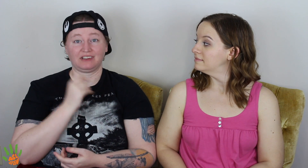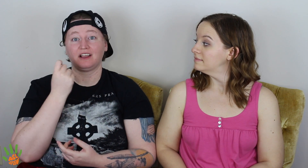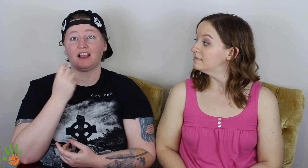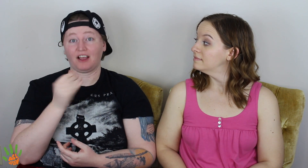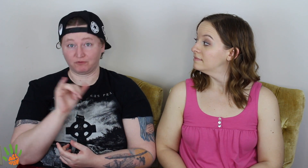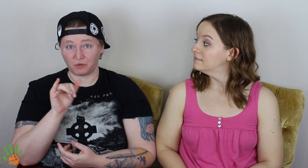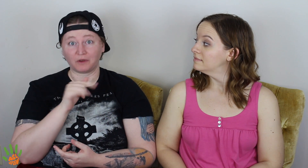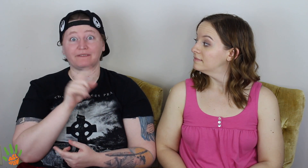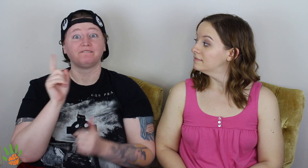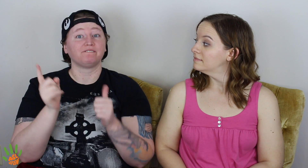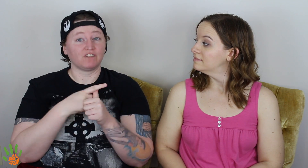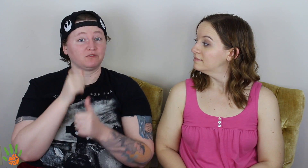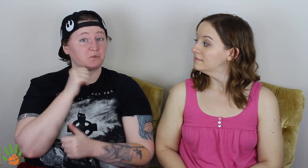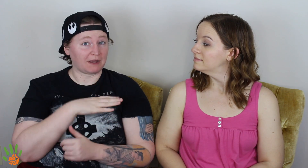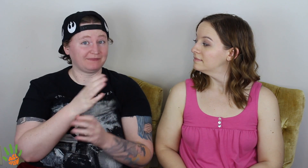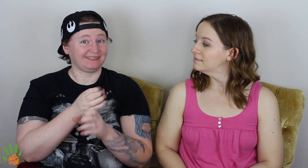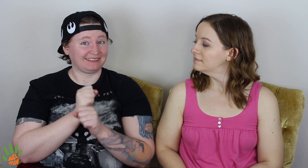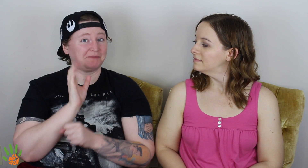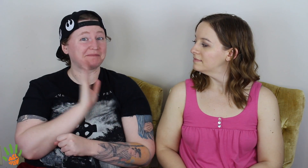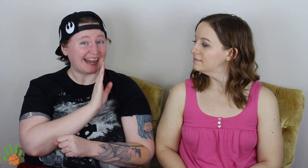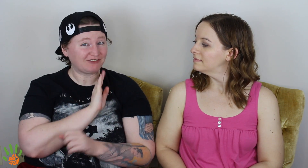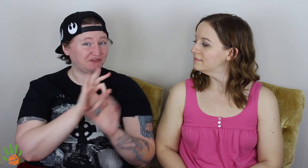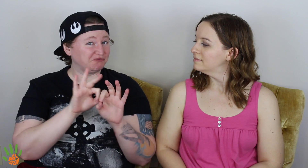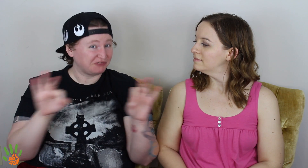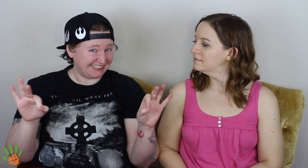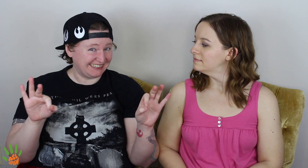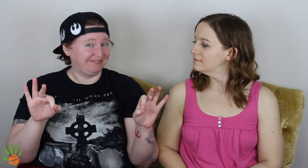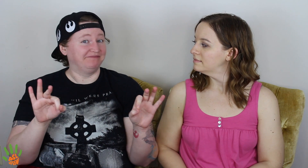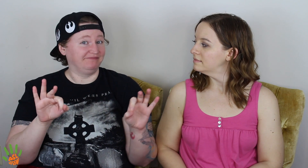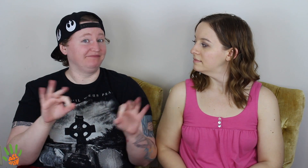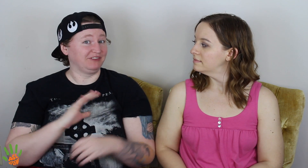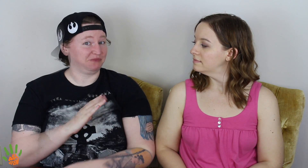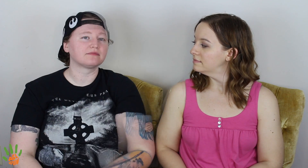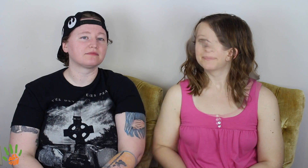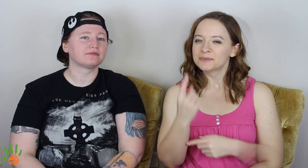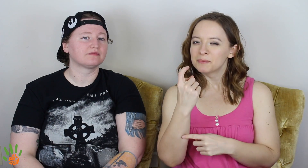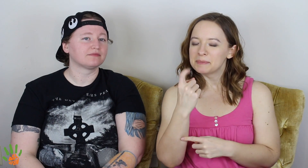She was also the first woman to get a Bachelor of Arts degree, which is really awesome!